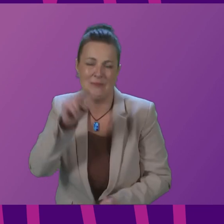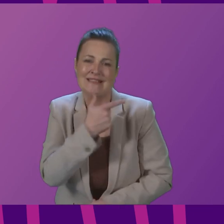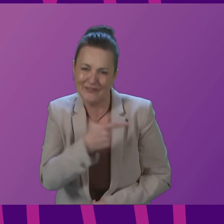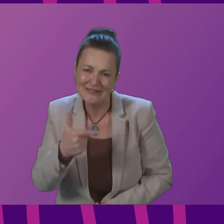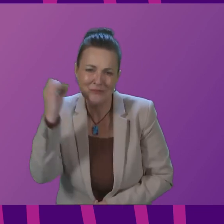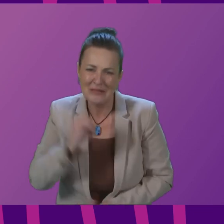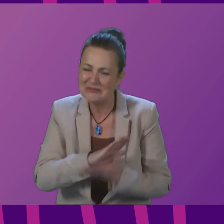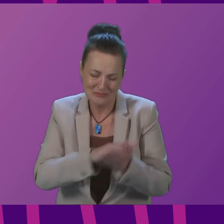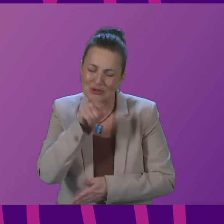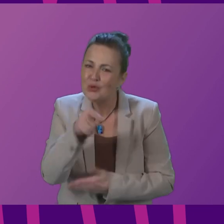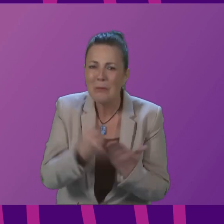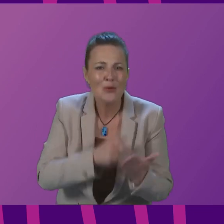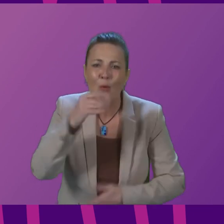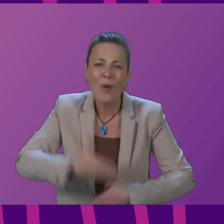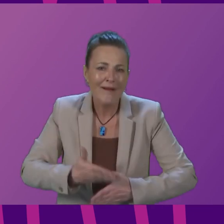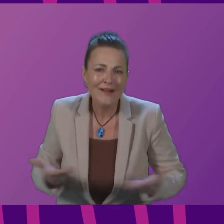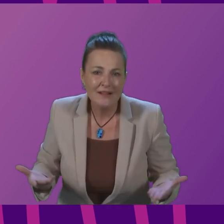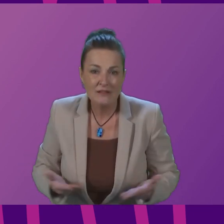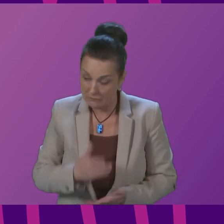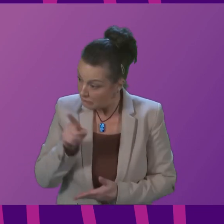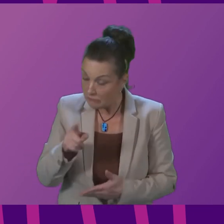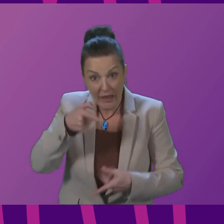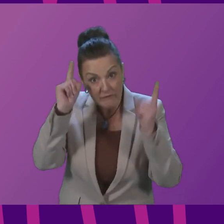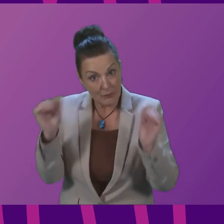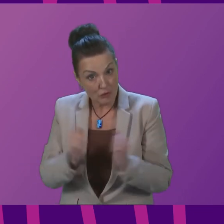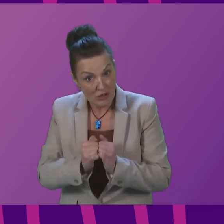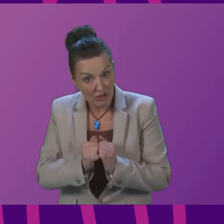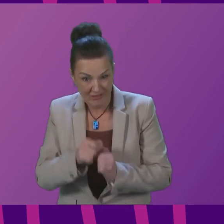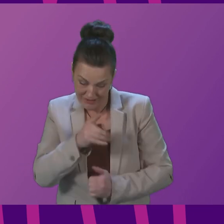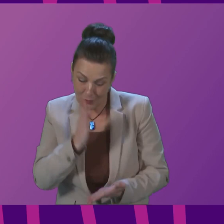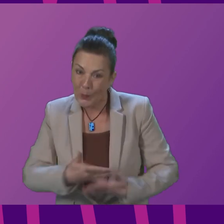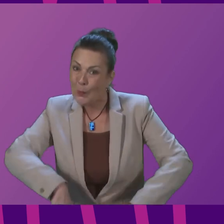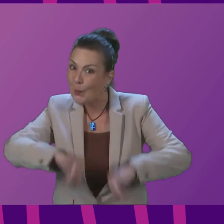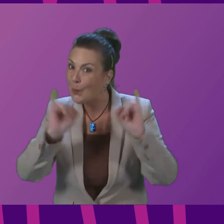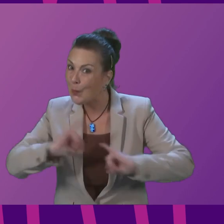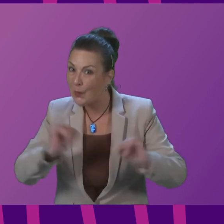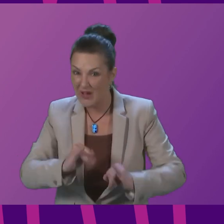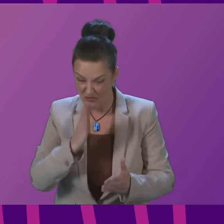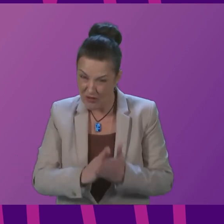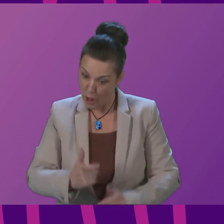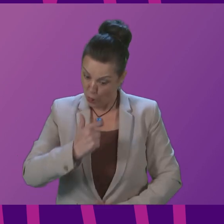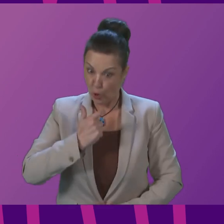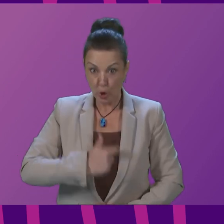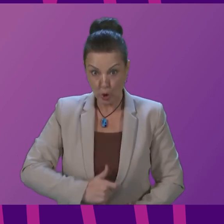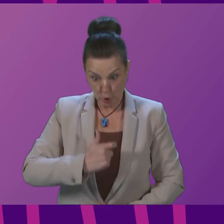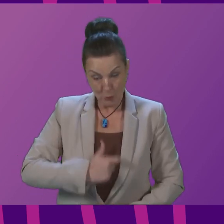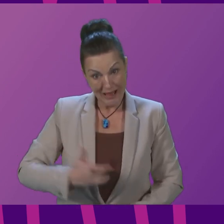Does the First Minister agree that this is a scandal and that it is the human cost of the SNP’s failure to take effective action?